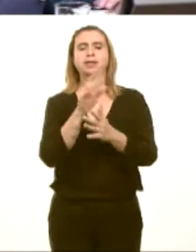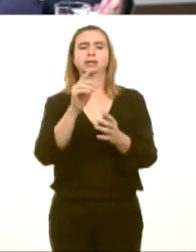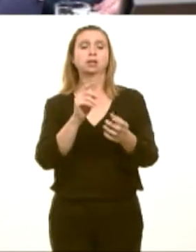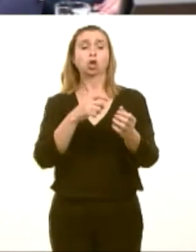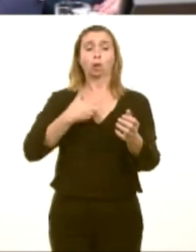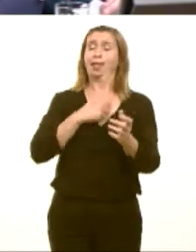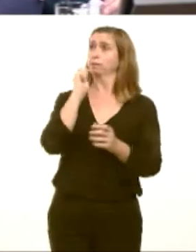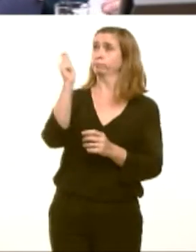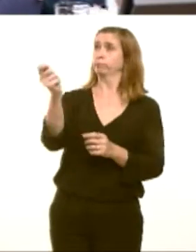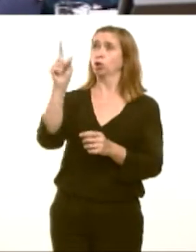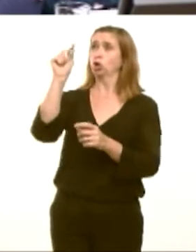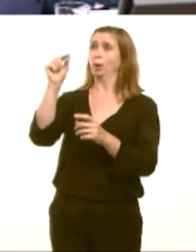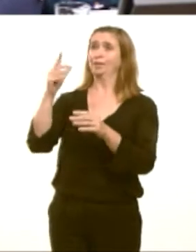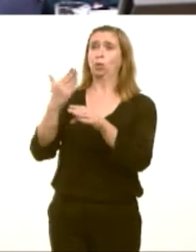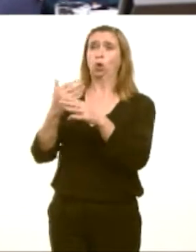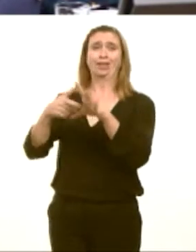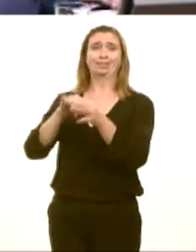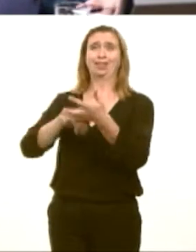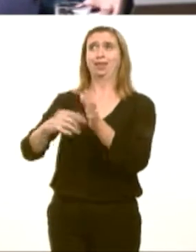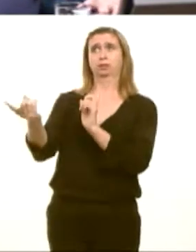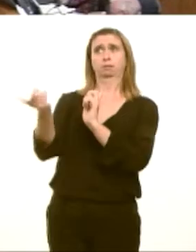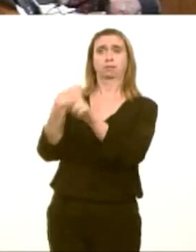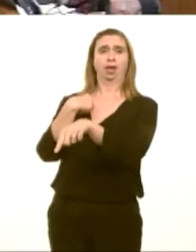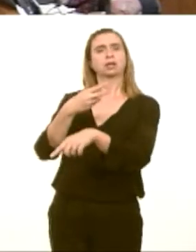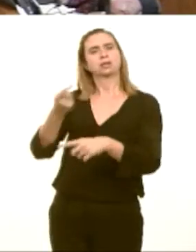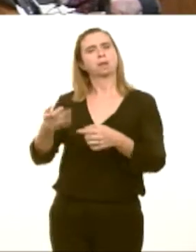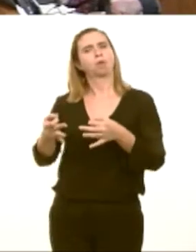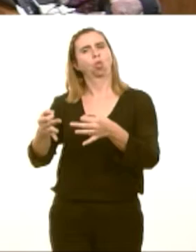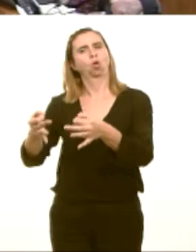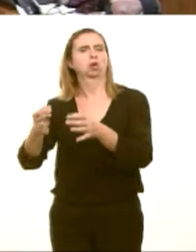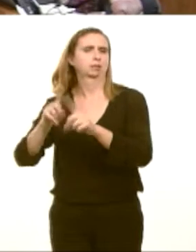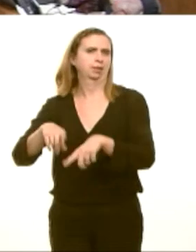Some complaints, of course, will take longer, because of their complexity. Bethan Jenkins: Thank you for that response.